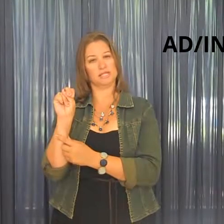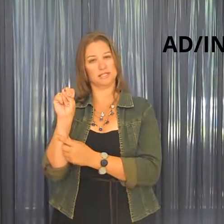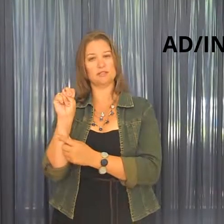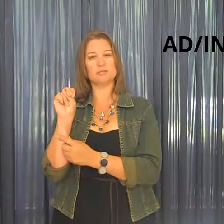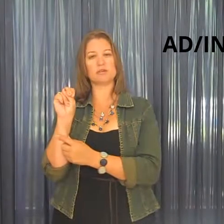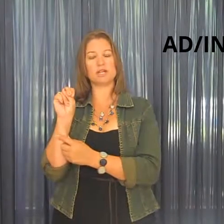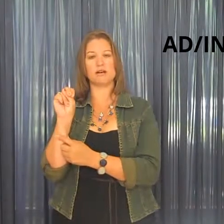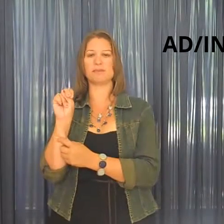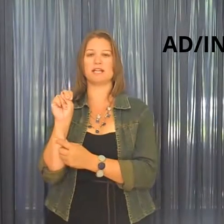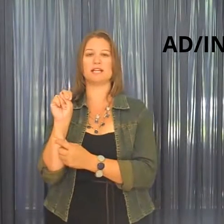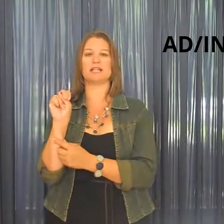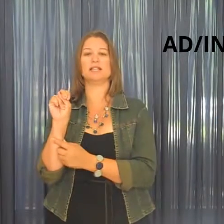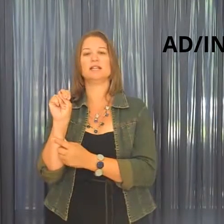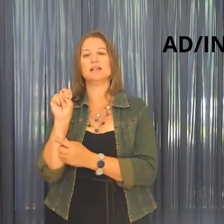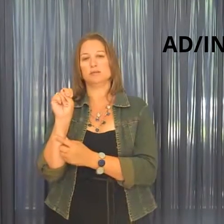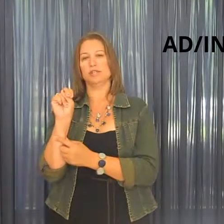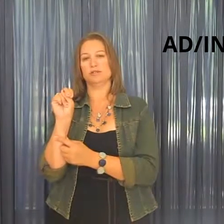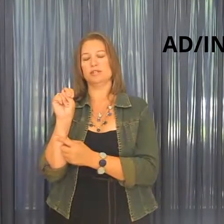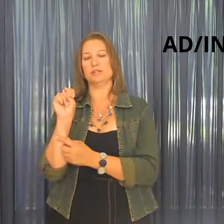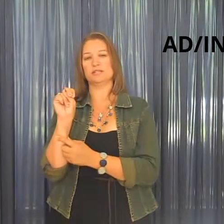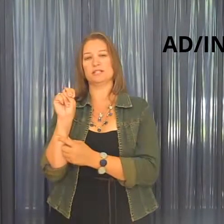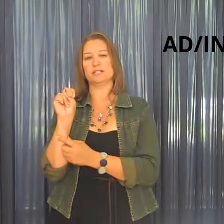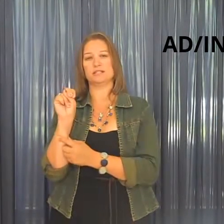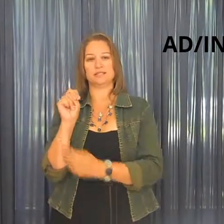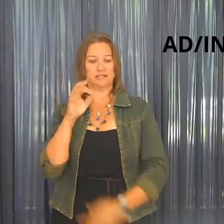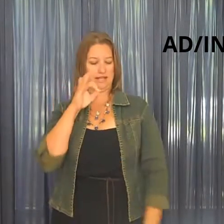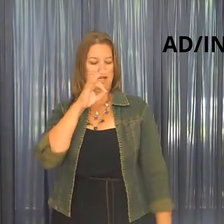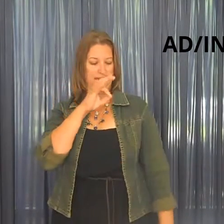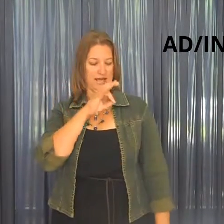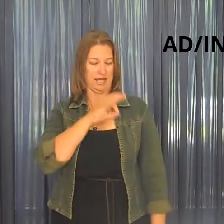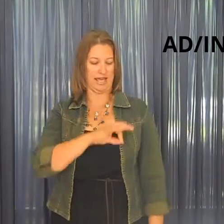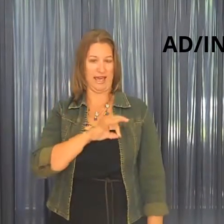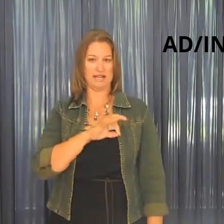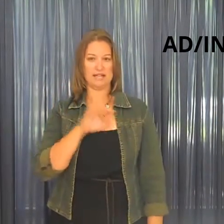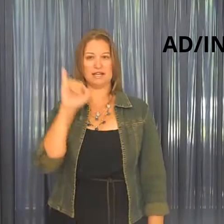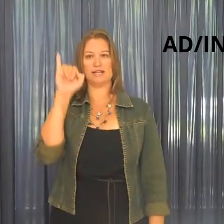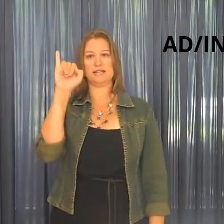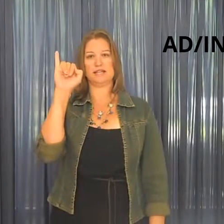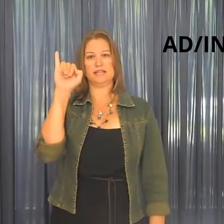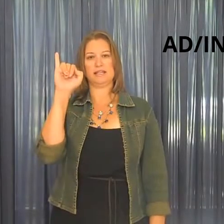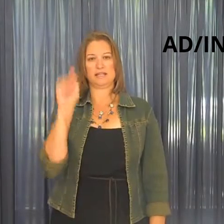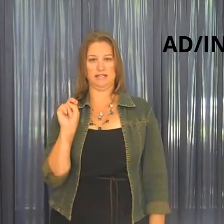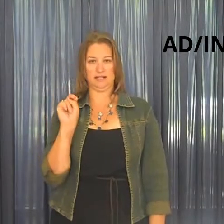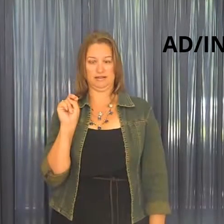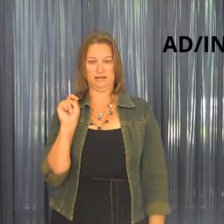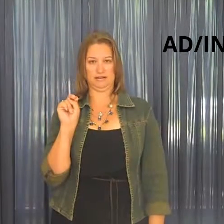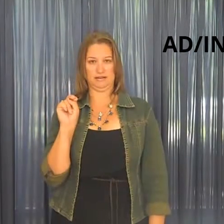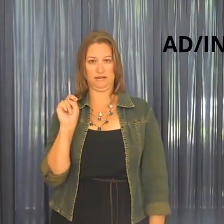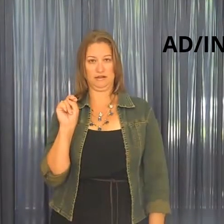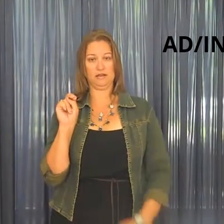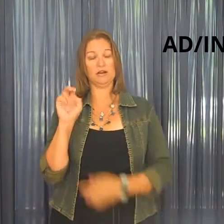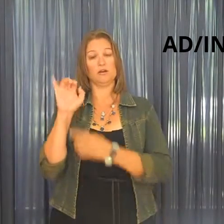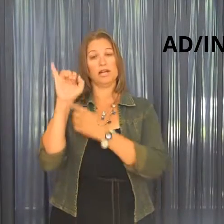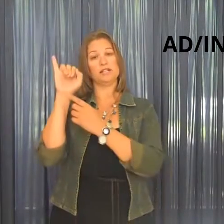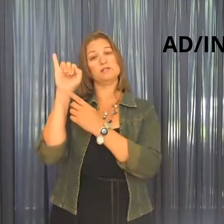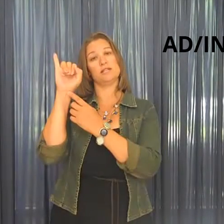This one is a little bit more complicated, but you can do it. "Ad. in". When I do it,